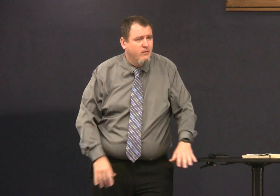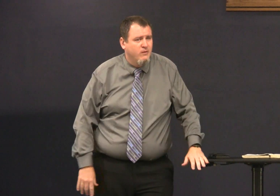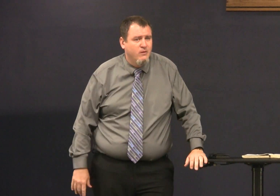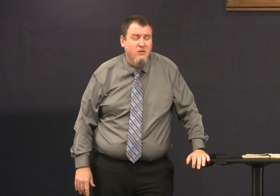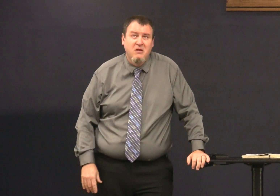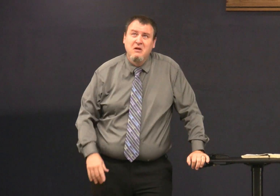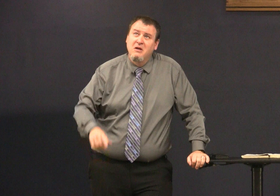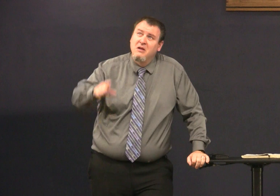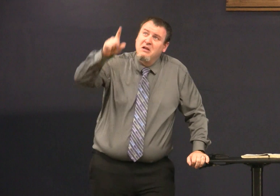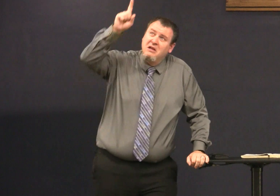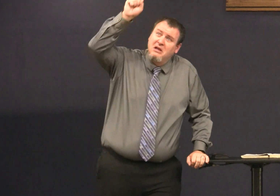who made Heaven and Earth